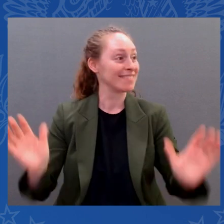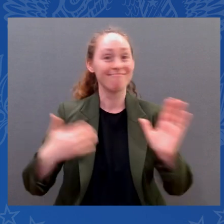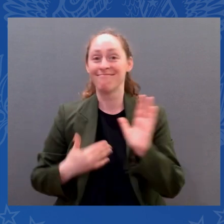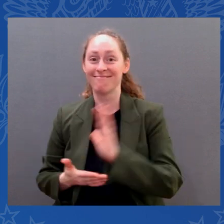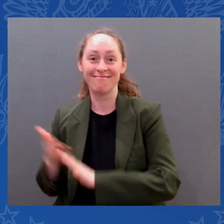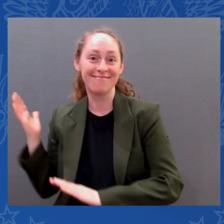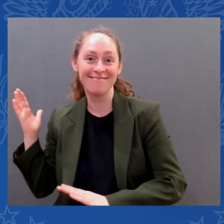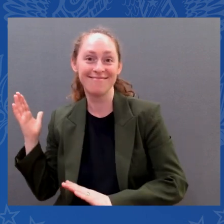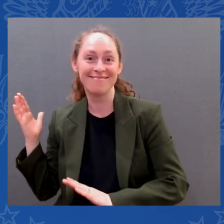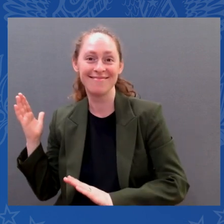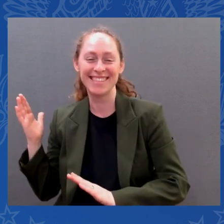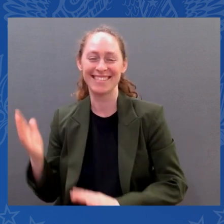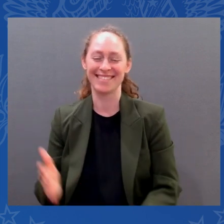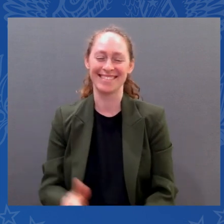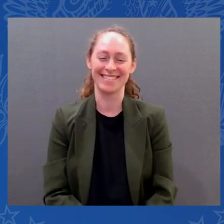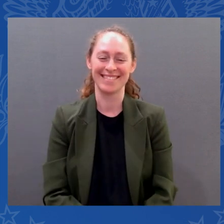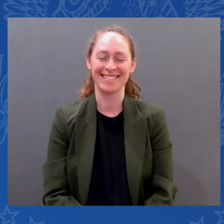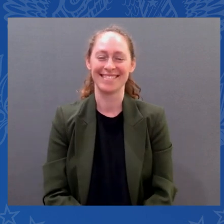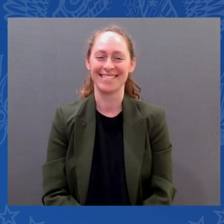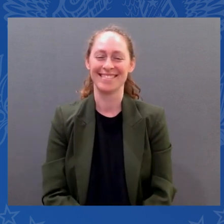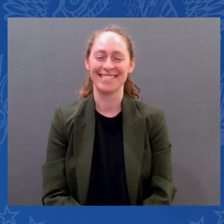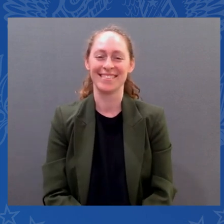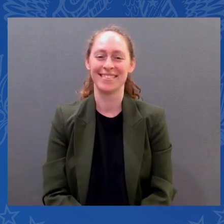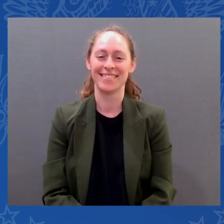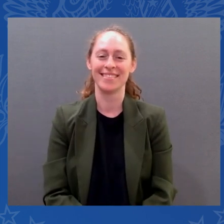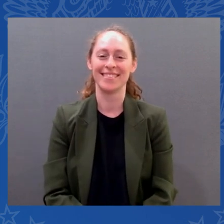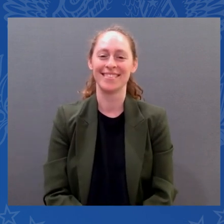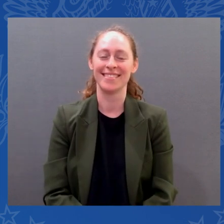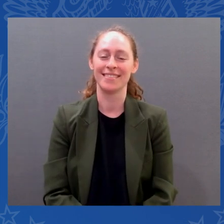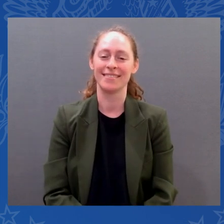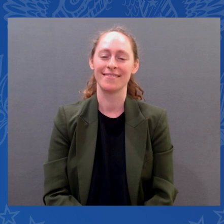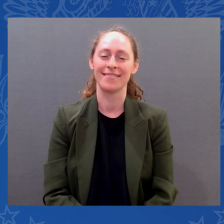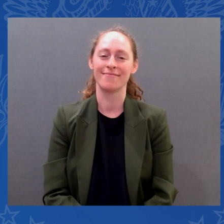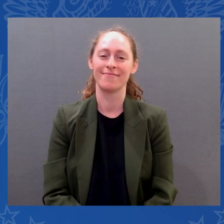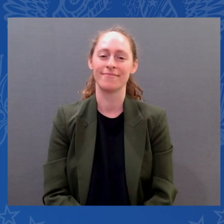because if anybody can talk about this, Kamala can, like so many of you in the audience.